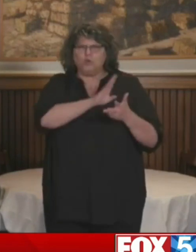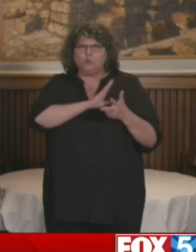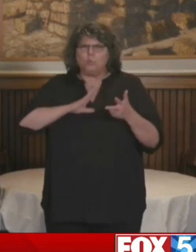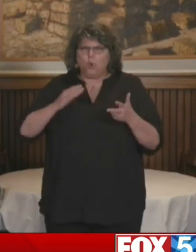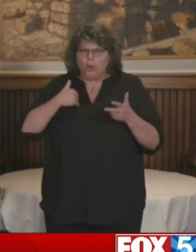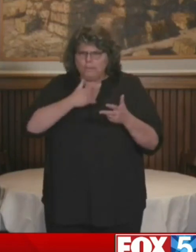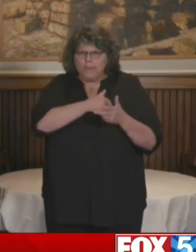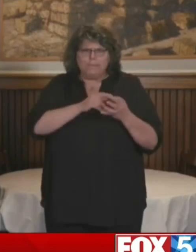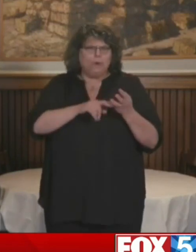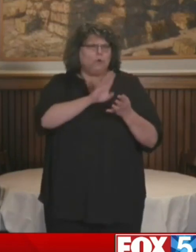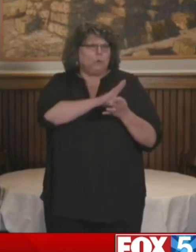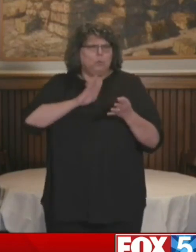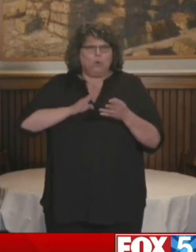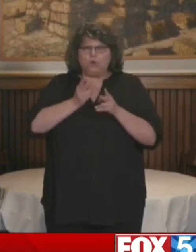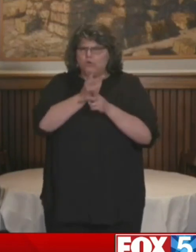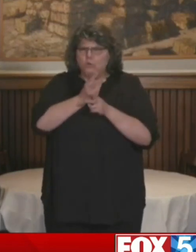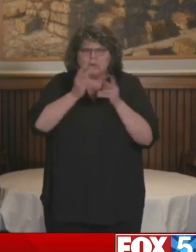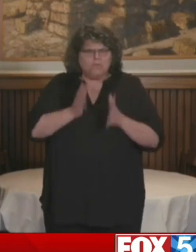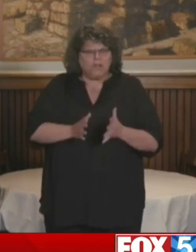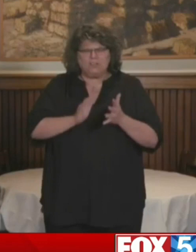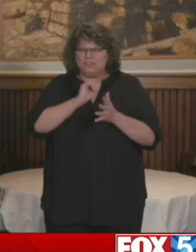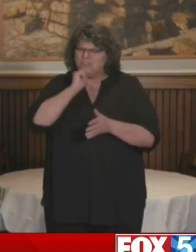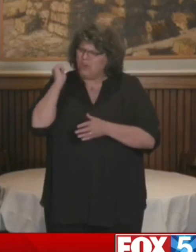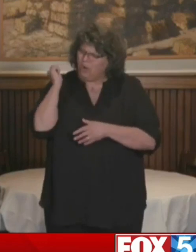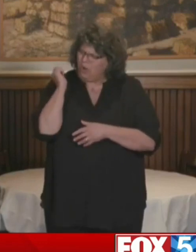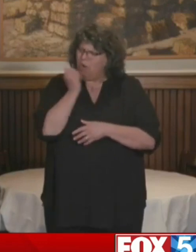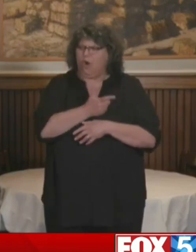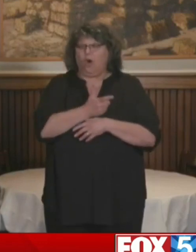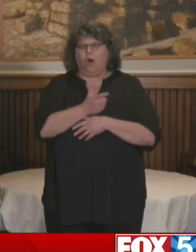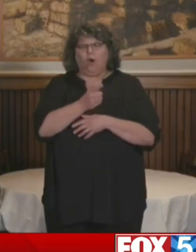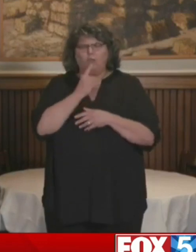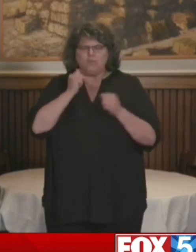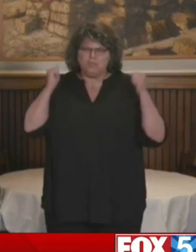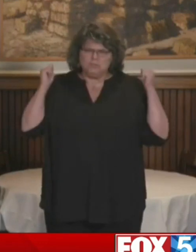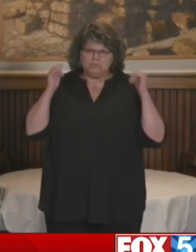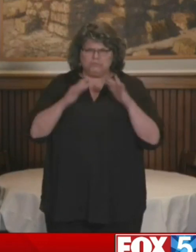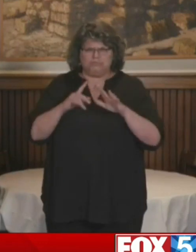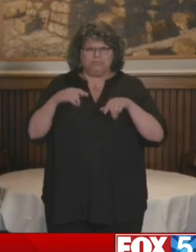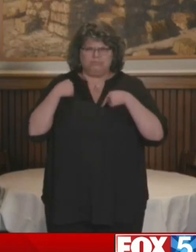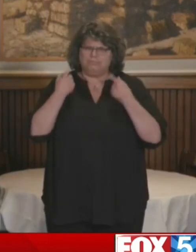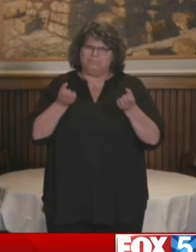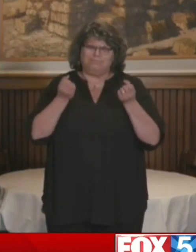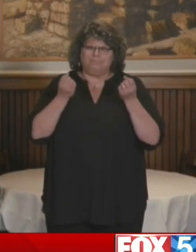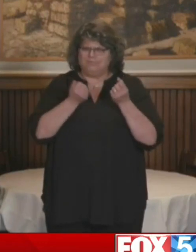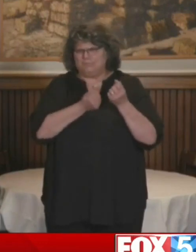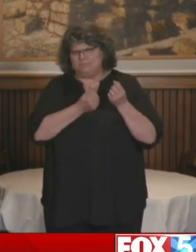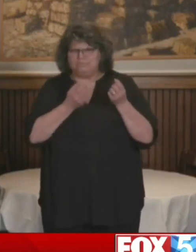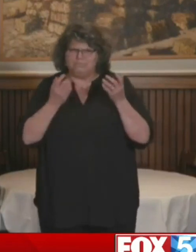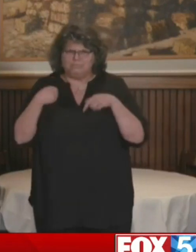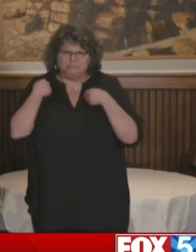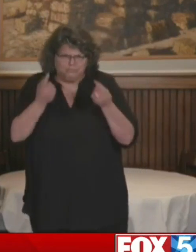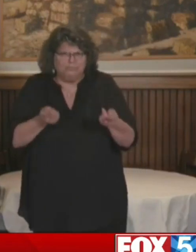GOVERNMENTS, PUBLIC HEALTH OFFICERS THROUGHOUT THE STATE. HEALTH DIRECTORS OF BOARD MEMBERS OF BOARDS OF